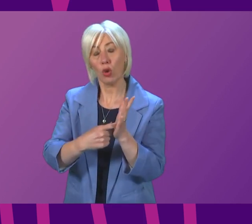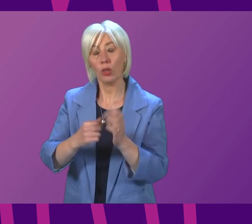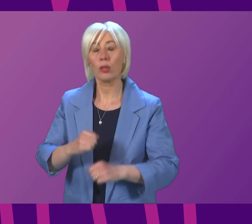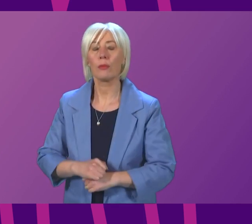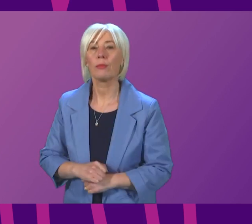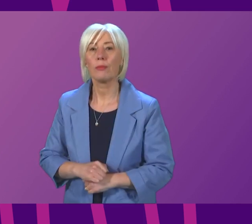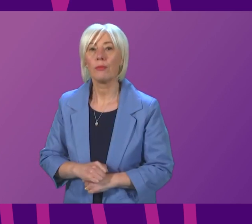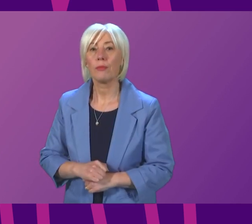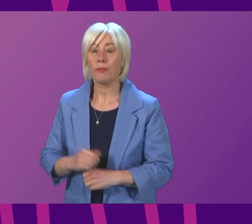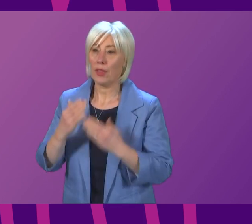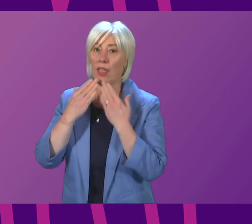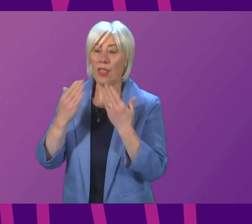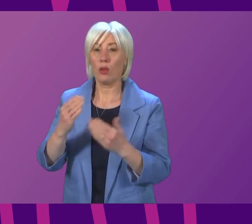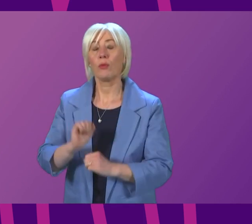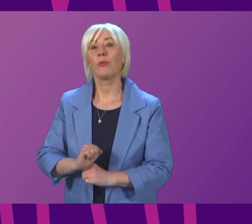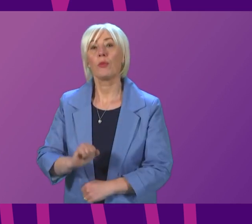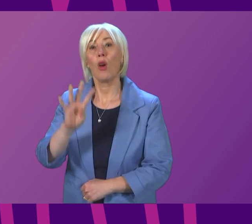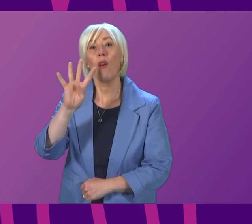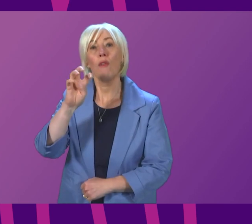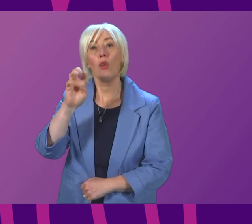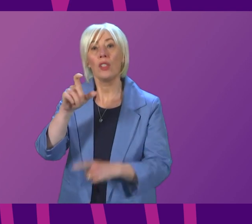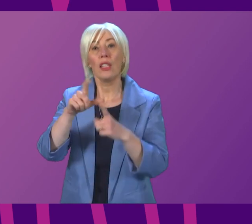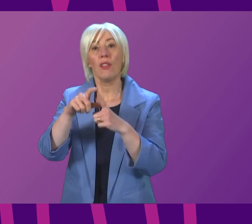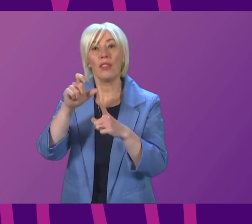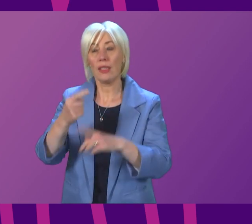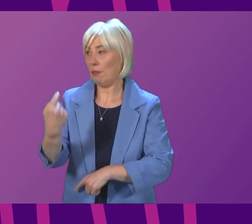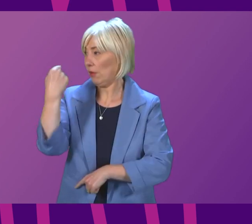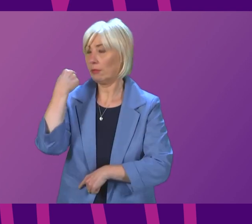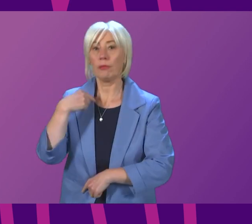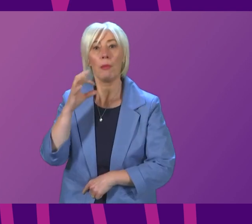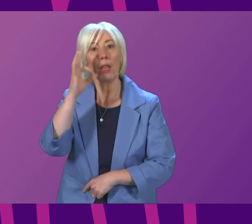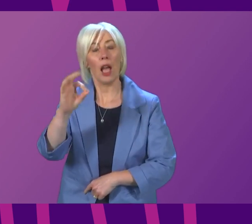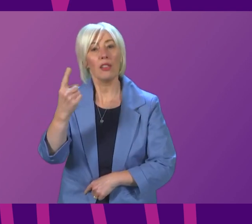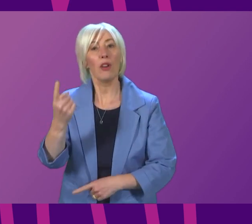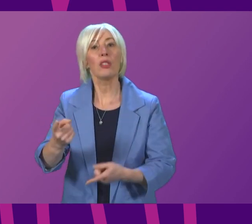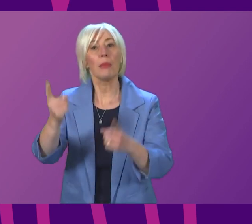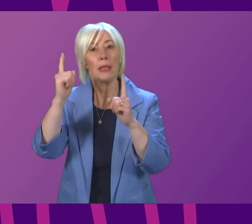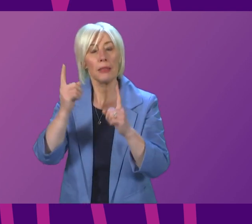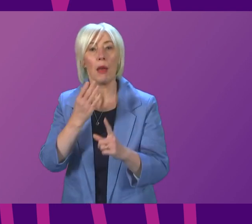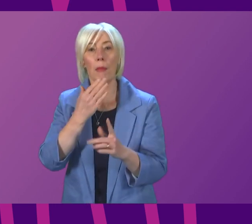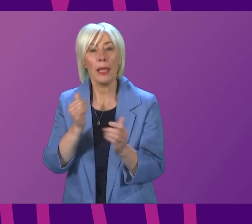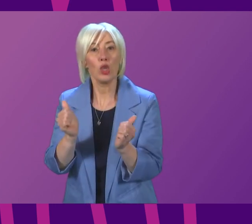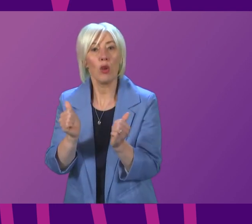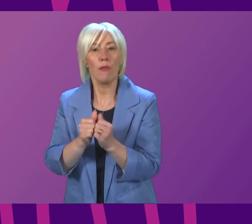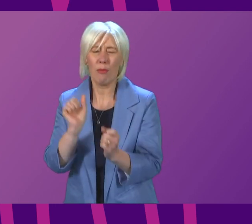On 14 December, I asked the First Minister to confirm that vital financial support that